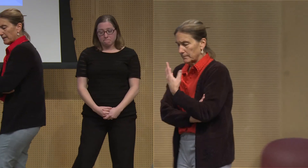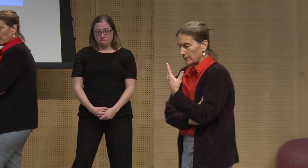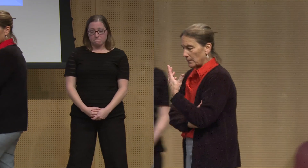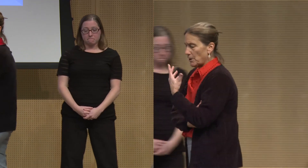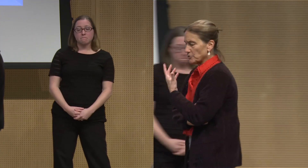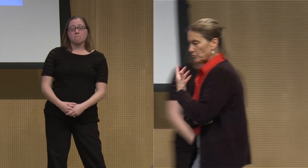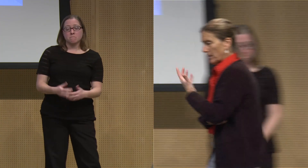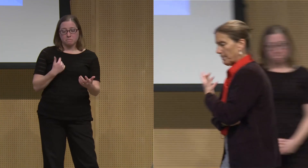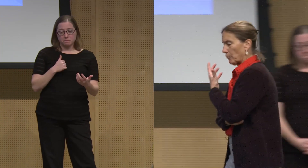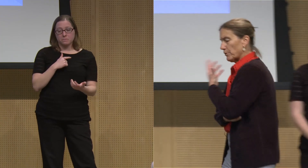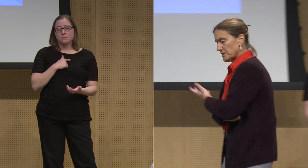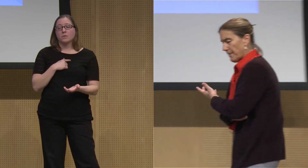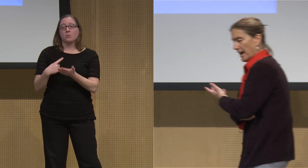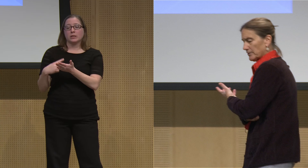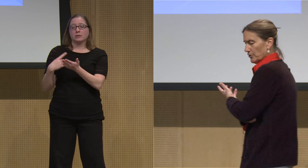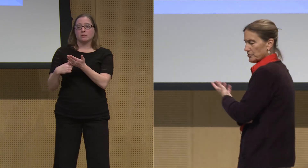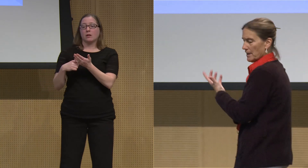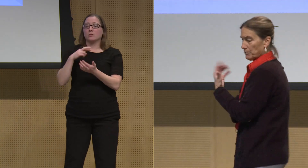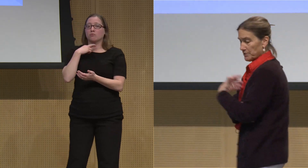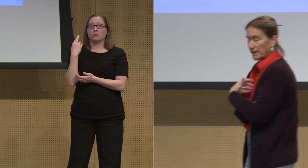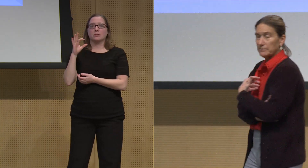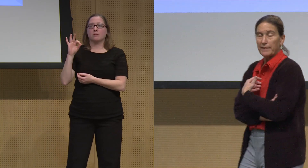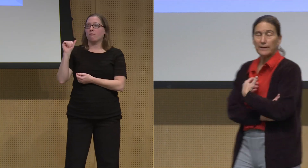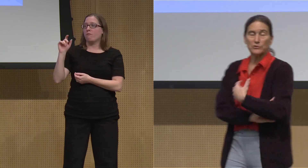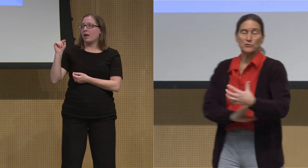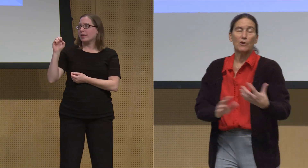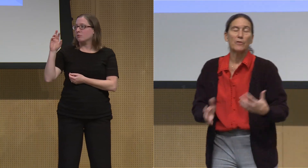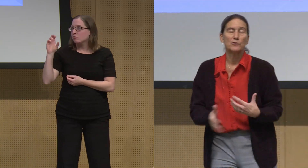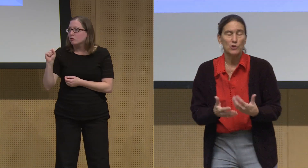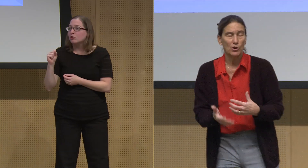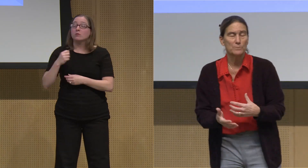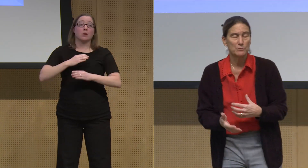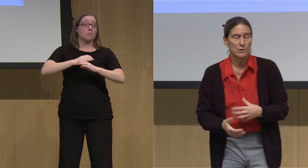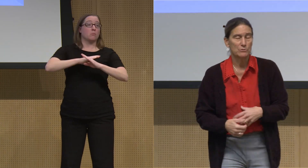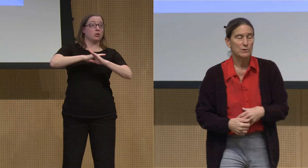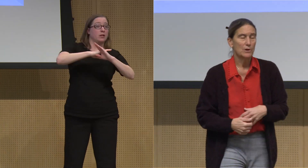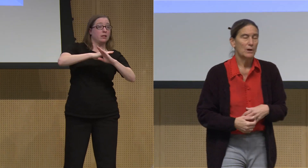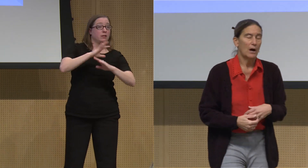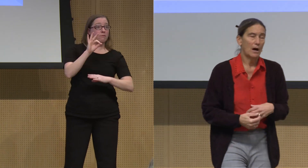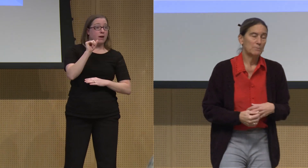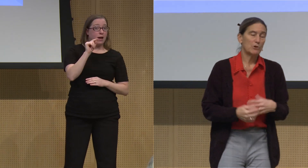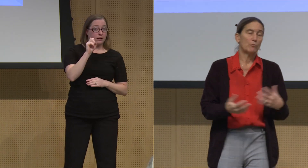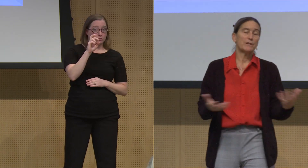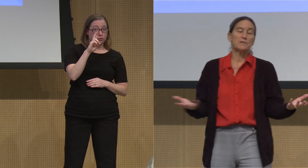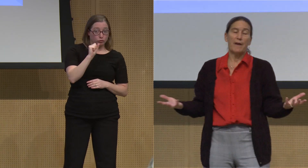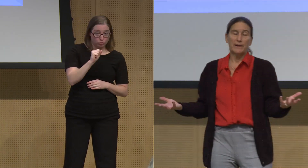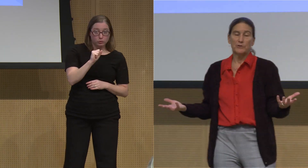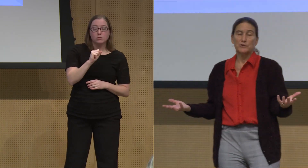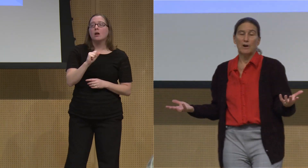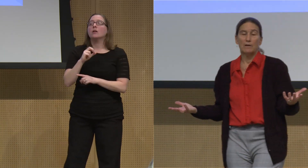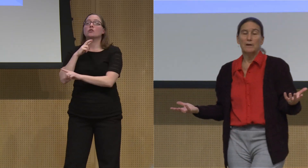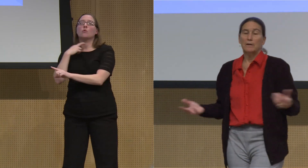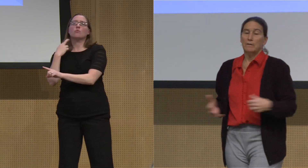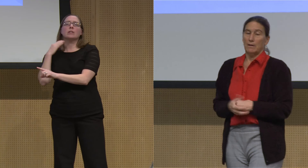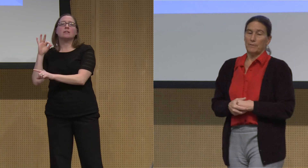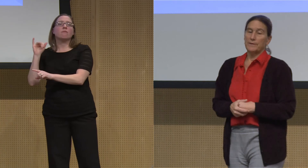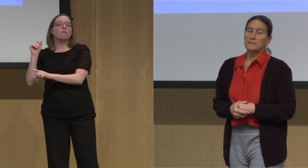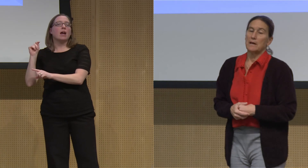WE ALSO TALK ABOUT RISK FACTORS AND PROTECTIVE FACTORS. THOSE ARE OTHER TERMS WE USE. UM, SO RISK FACTORS ARE-- ARE THINGS LIKE--